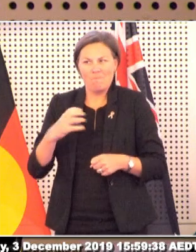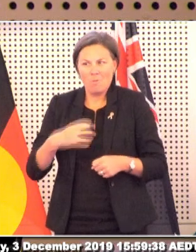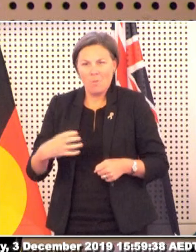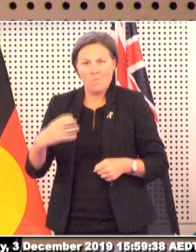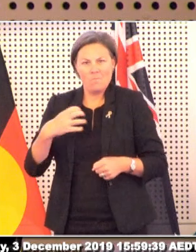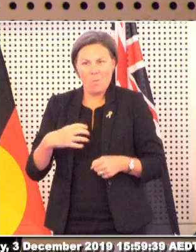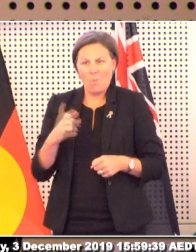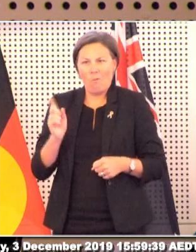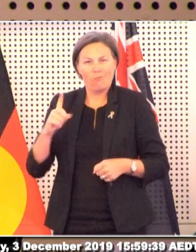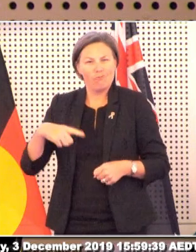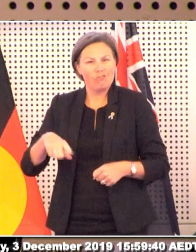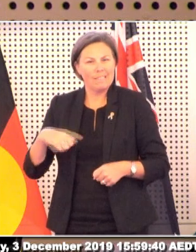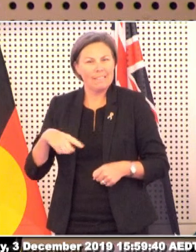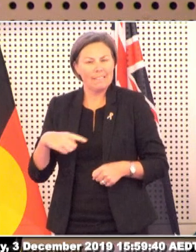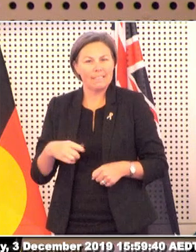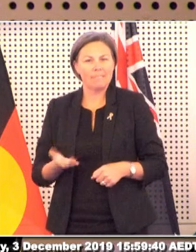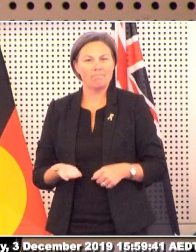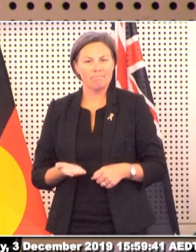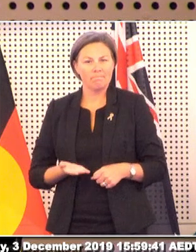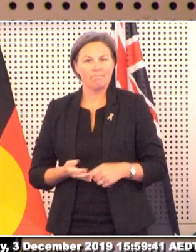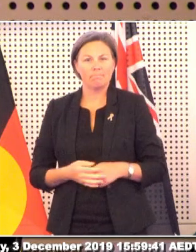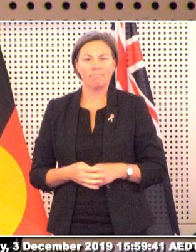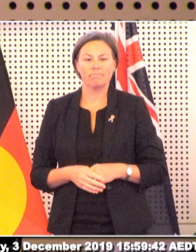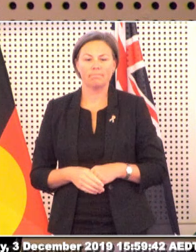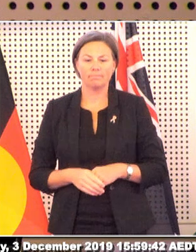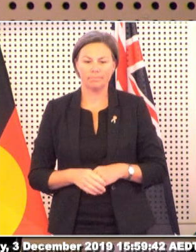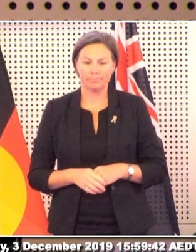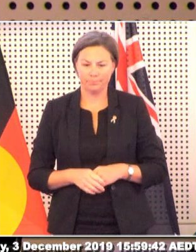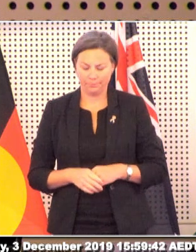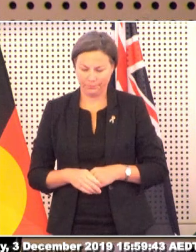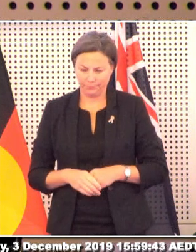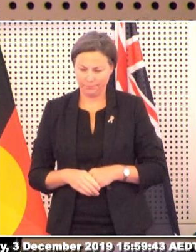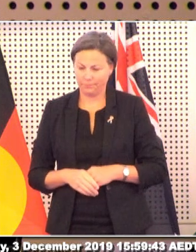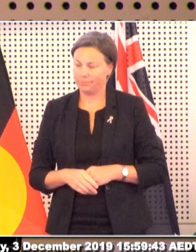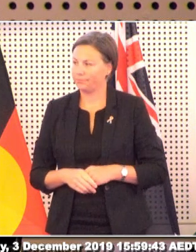What’s the model that is causing the casualisation of the workforce?